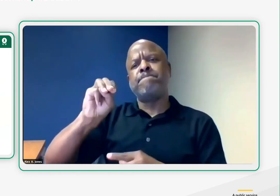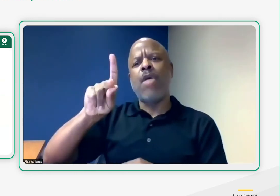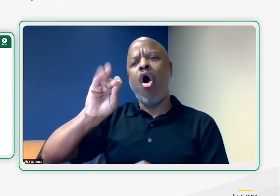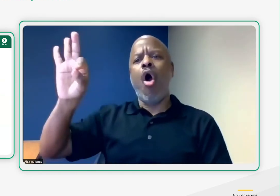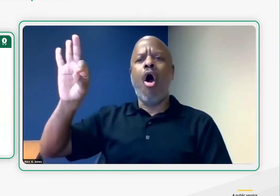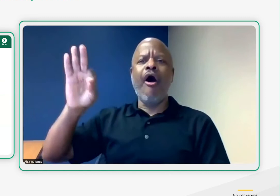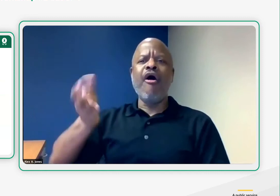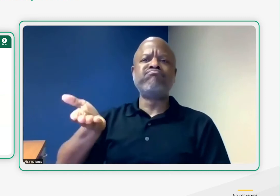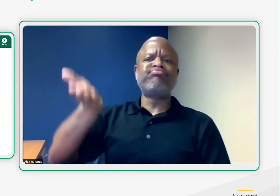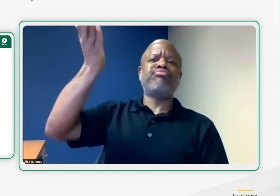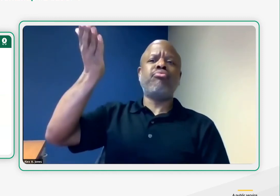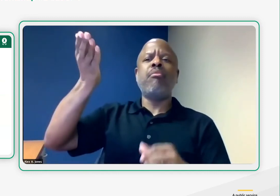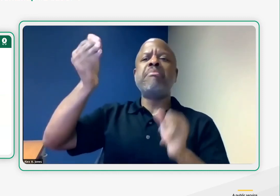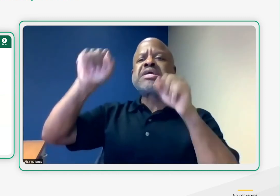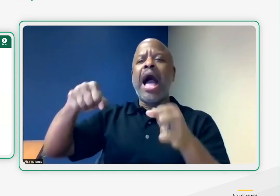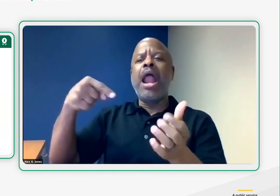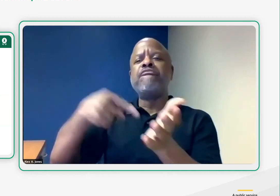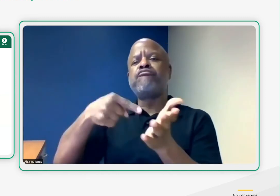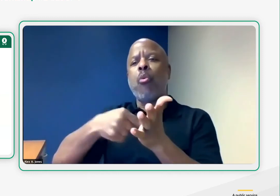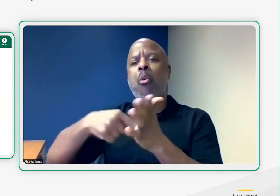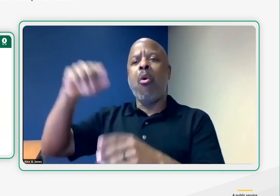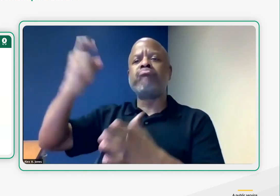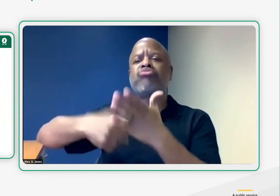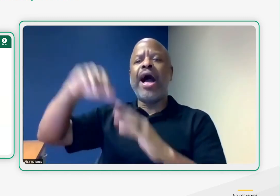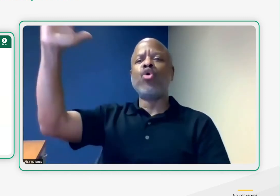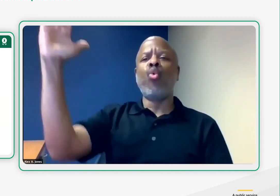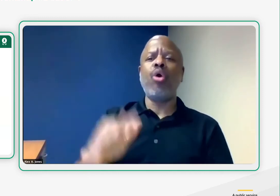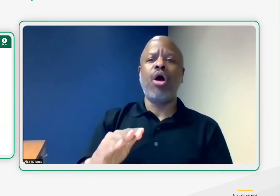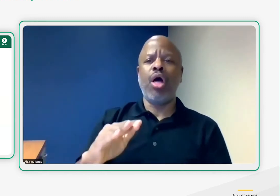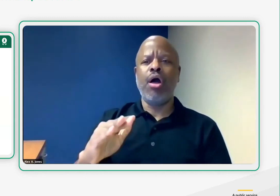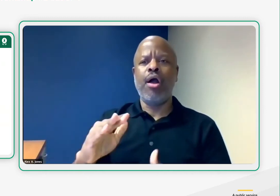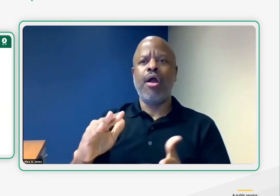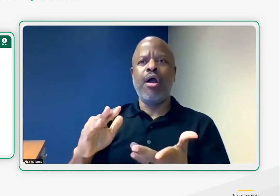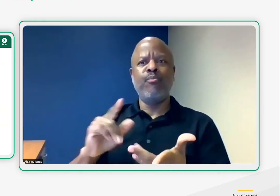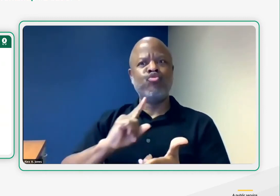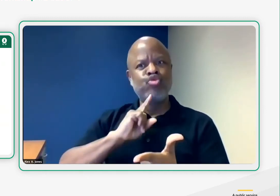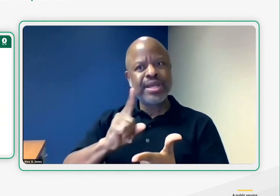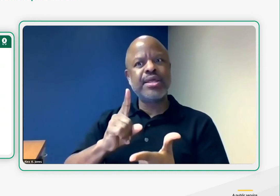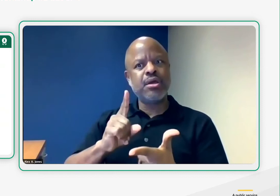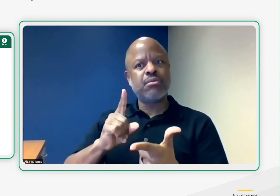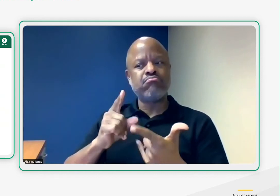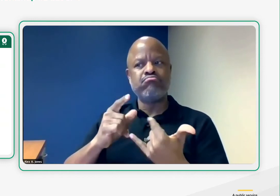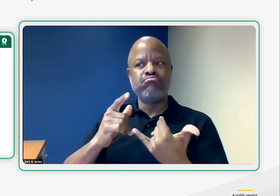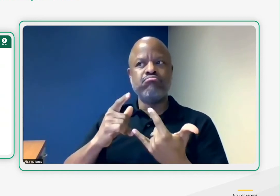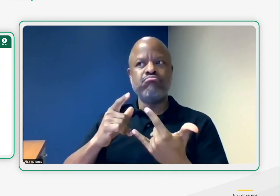And they are, you know, offering all these price reductions and sales, so it looks really attractive to us.